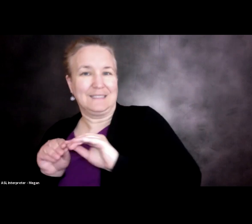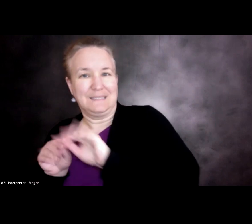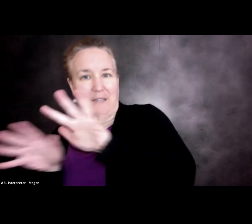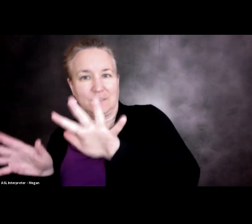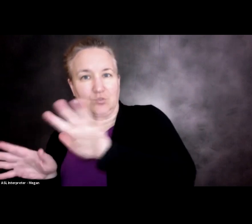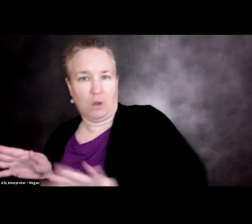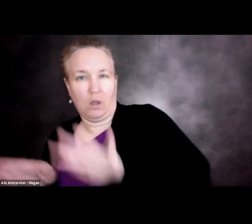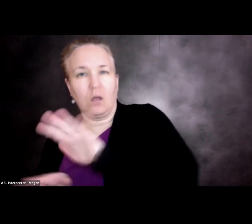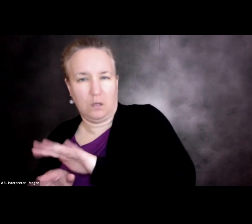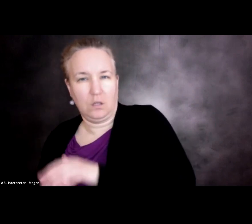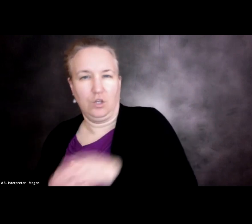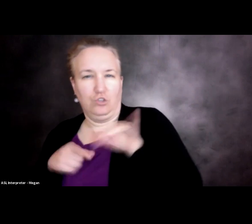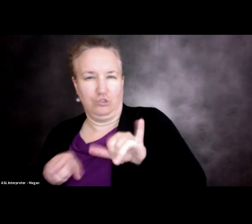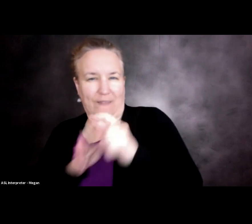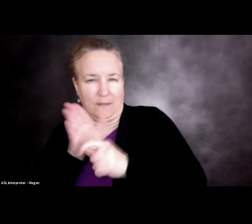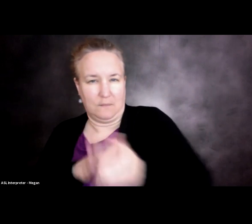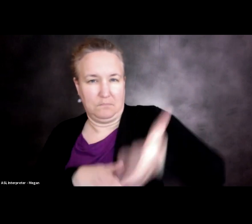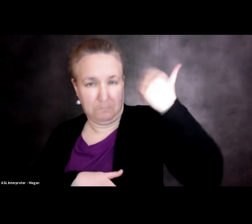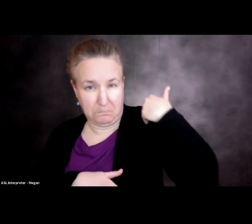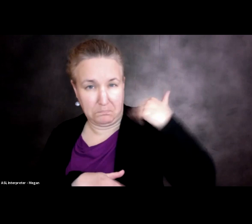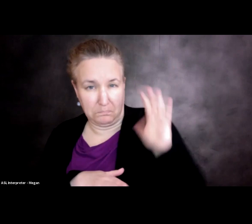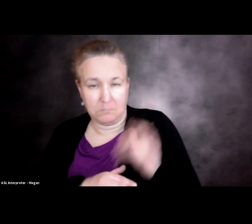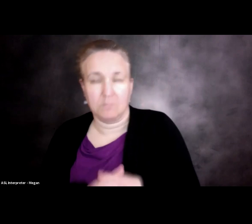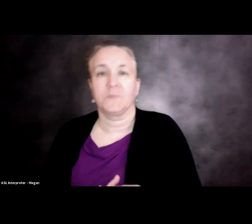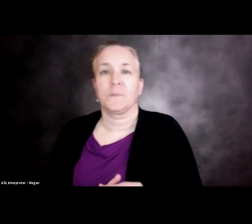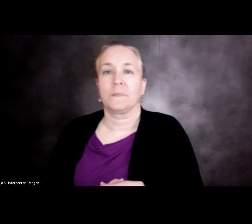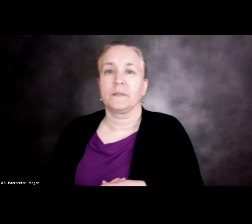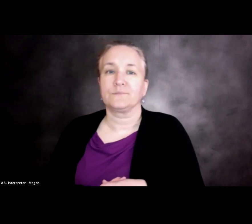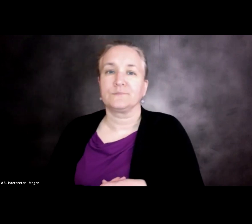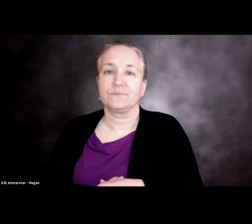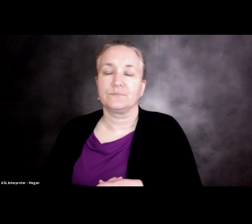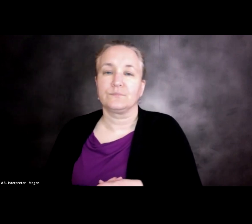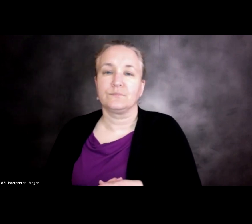during the age of empire. What is meant by the age of empire